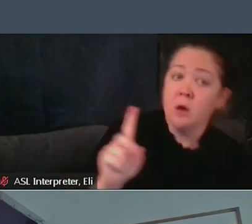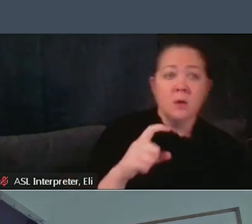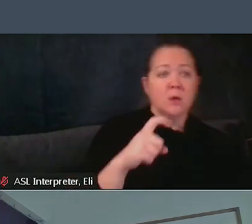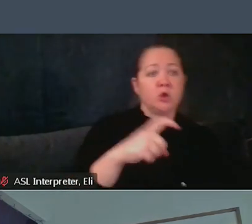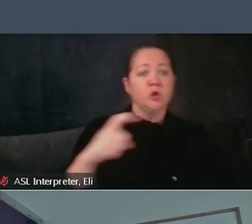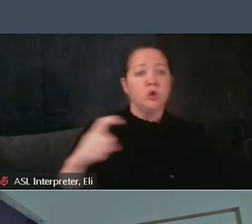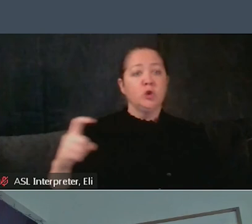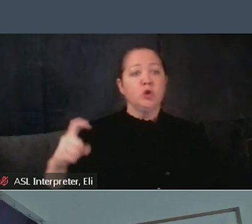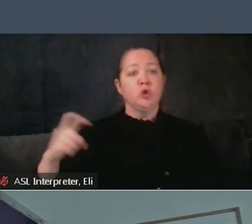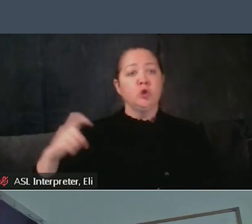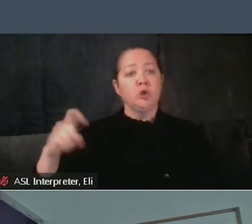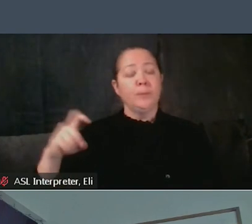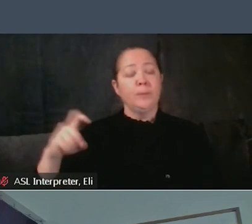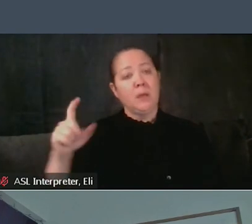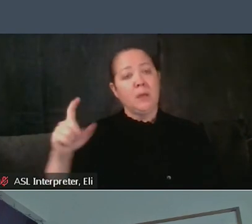like another entrance. Yeah.